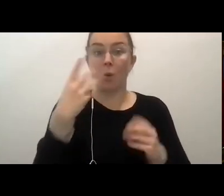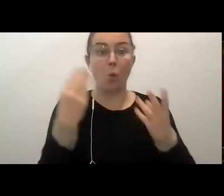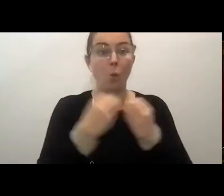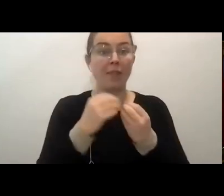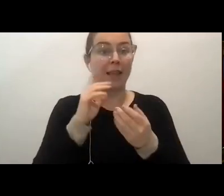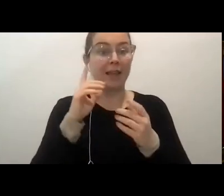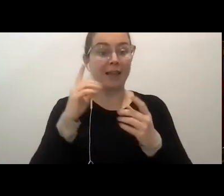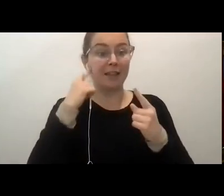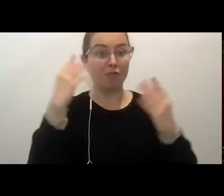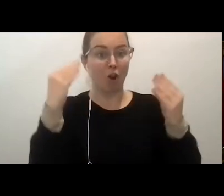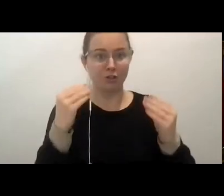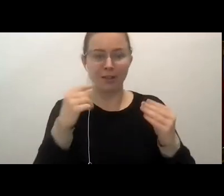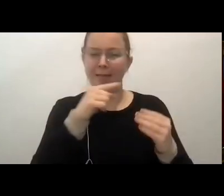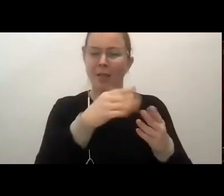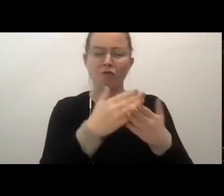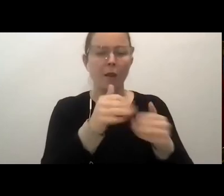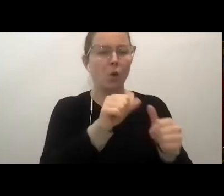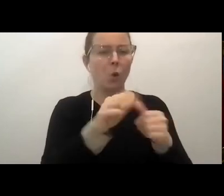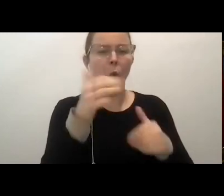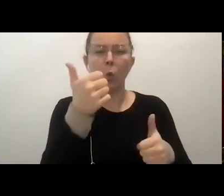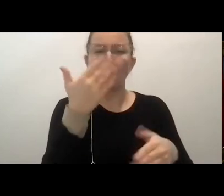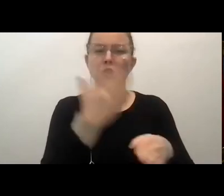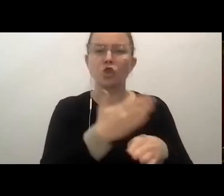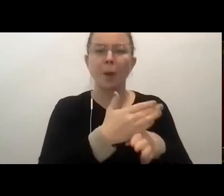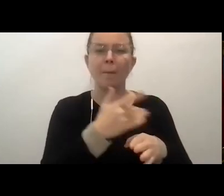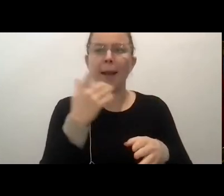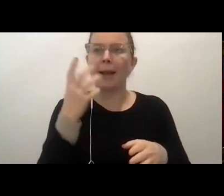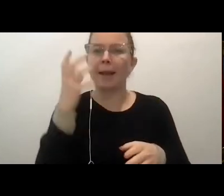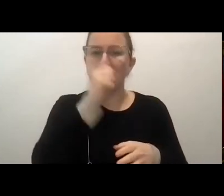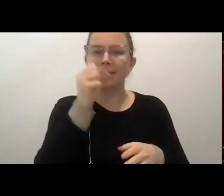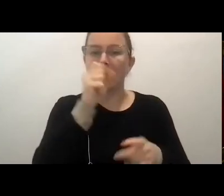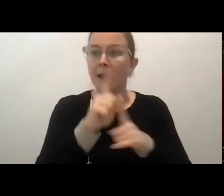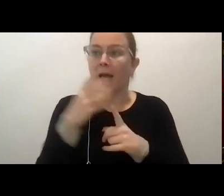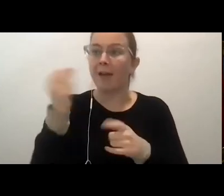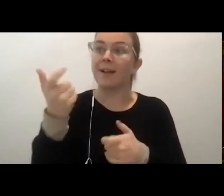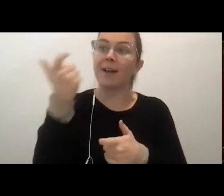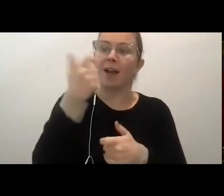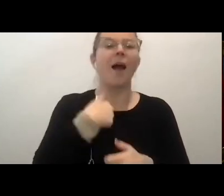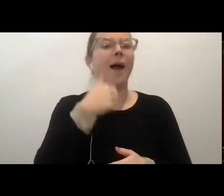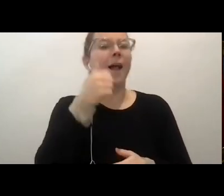that they know what's going on we know all the social cues. You know when to laugh, when